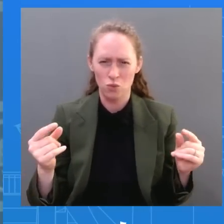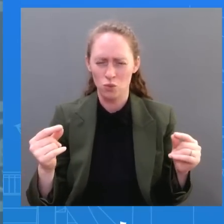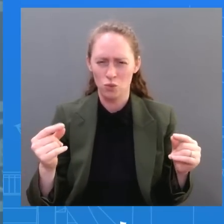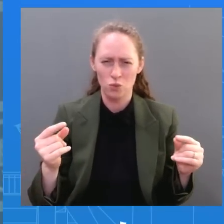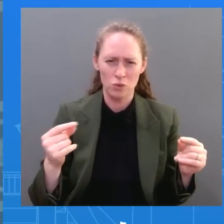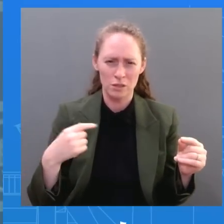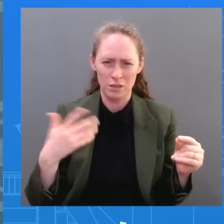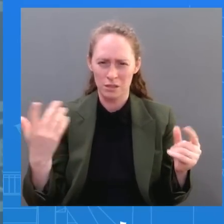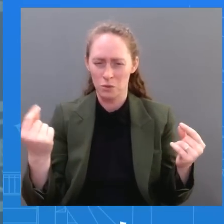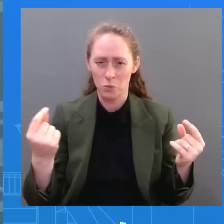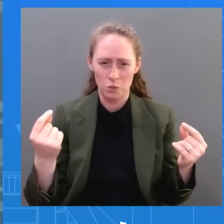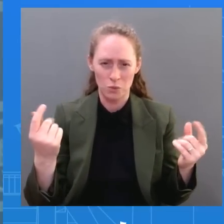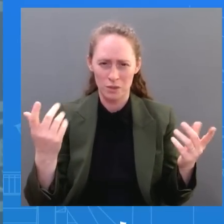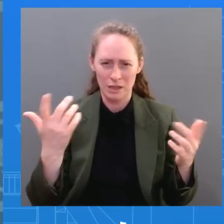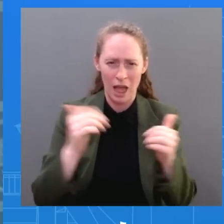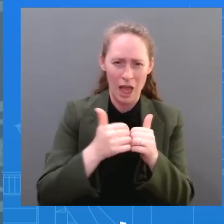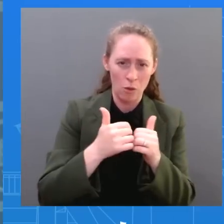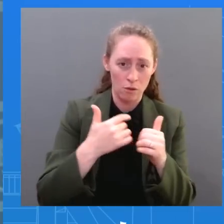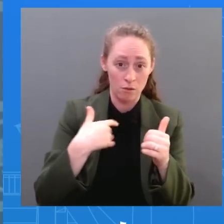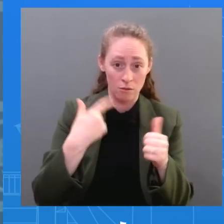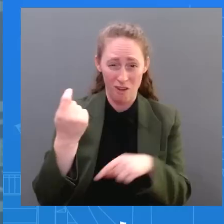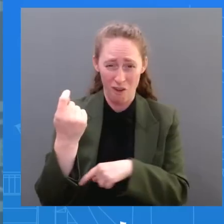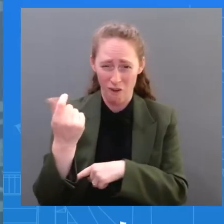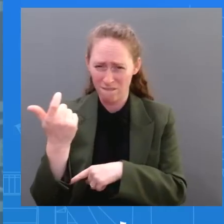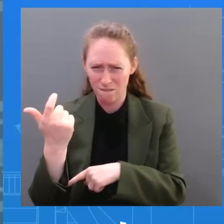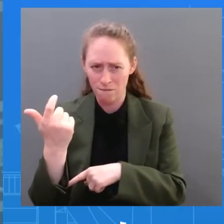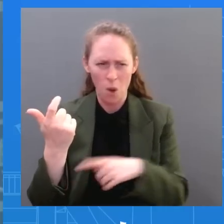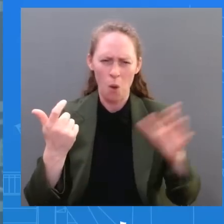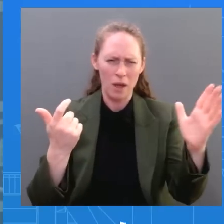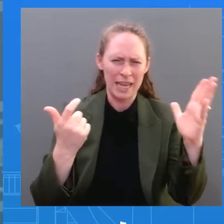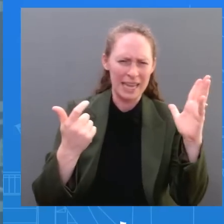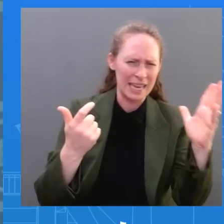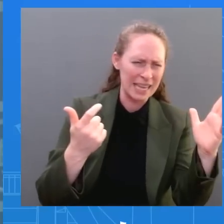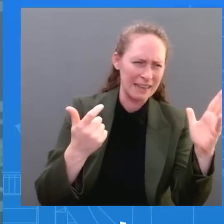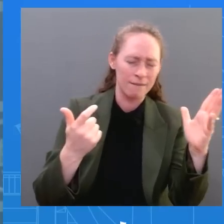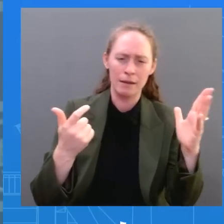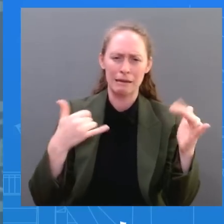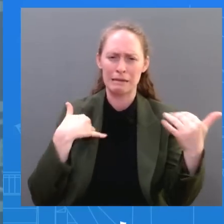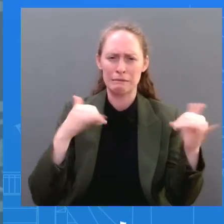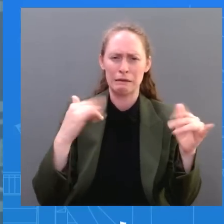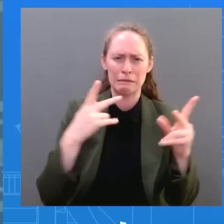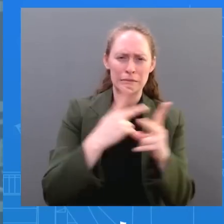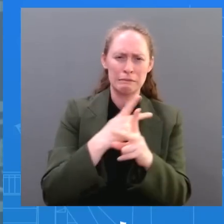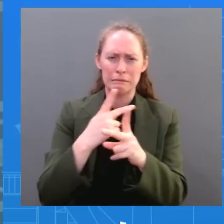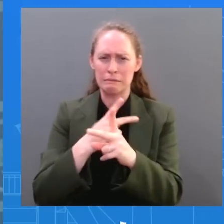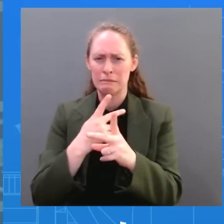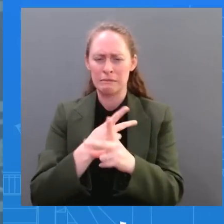this is about what is right for the American public, for the American people -- we will have an announcement and we will let you all know.